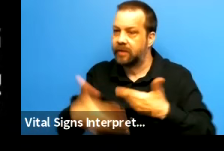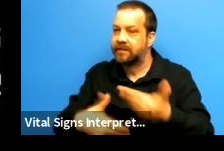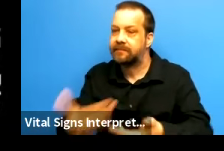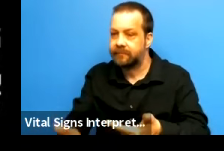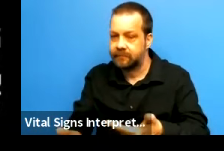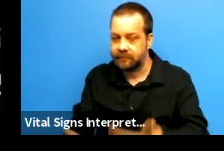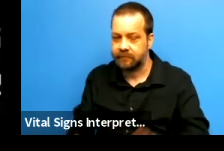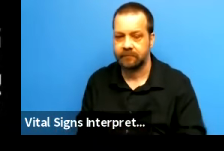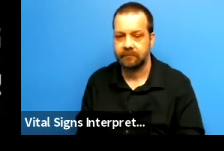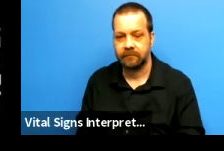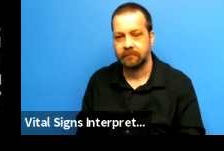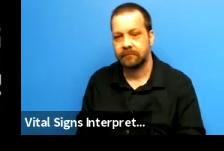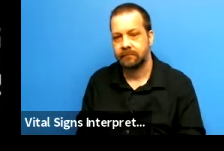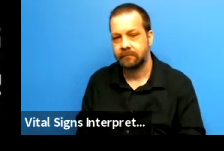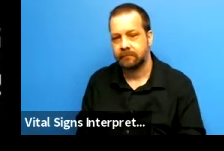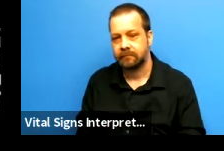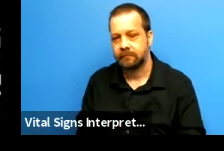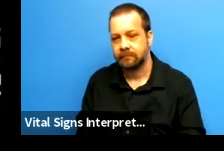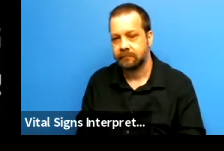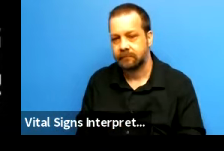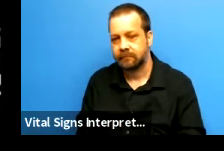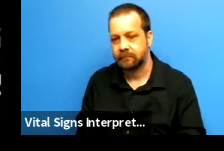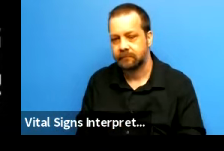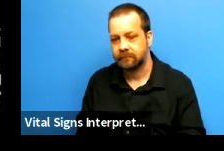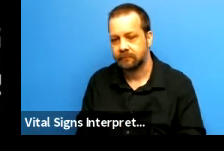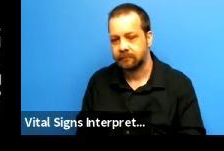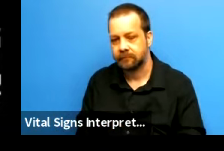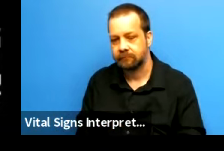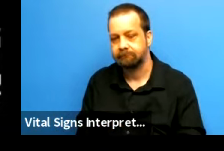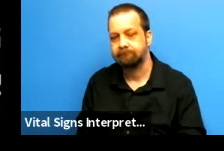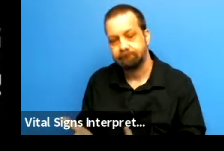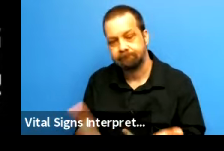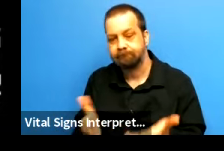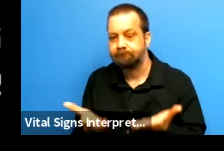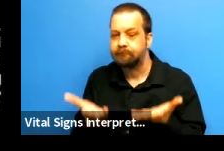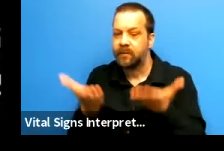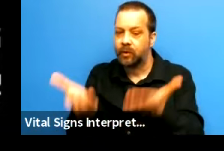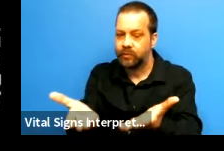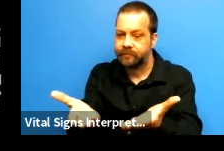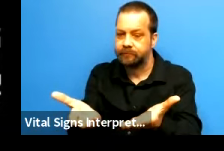So what we encourage you to do and we're so thank you for the CDC